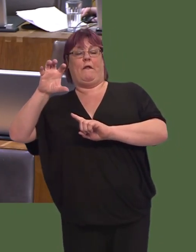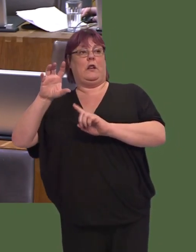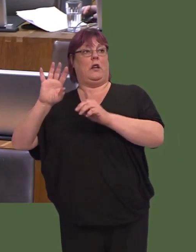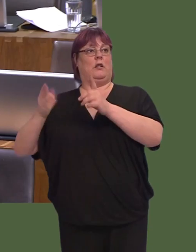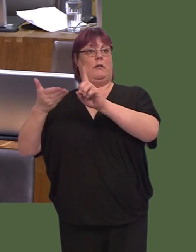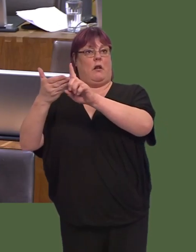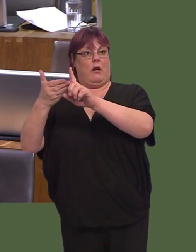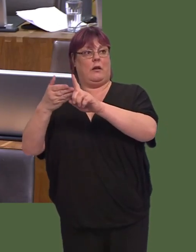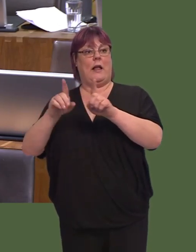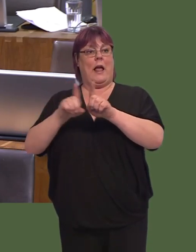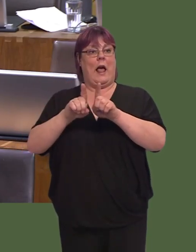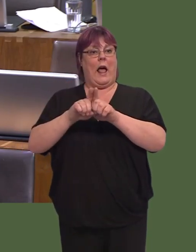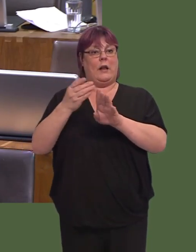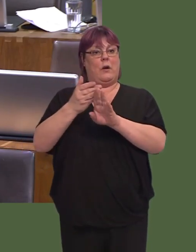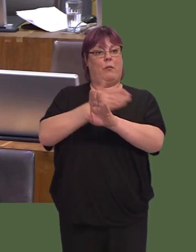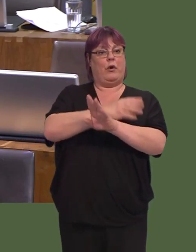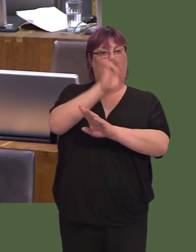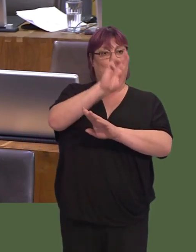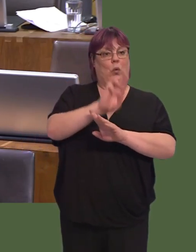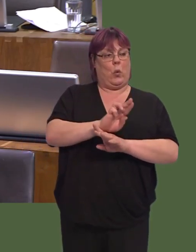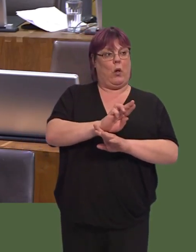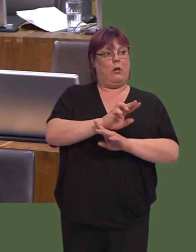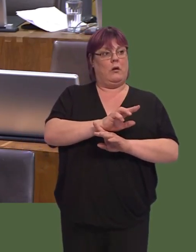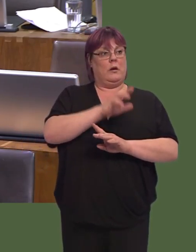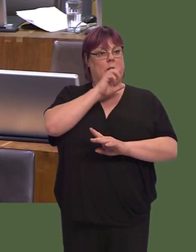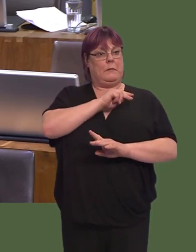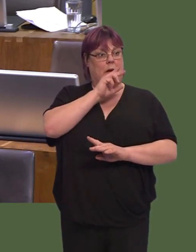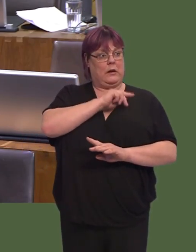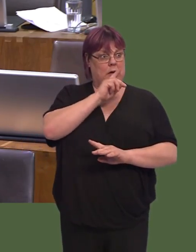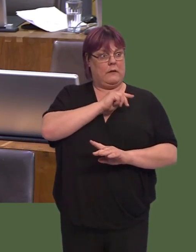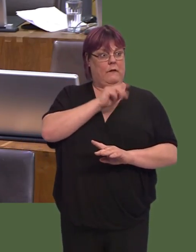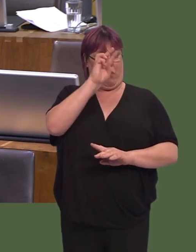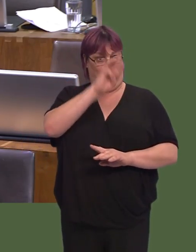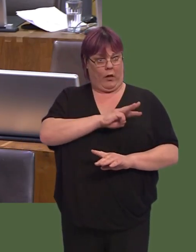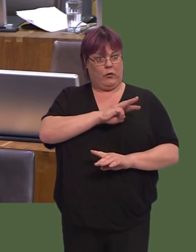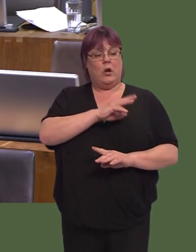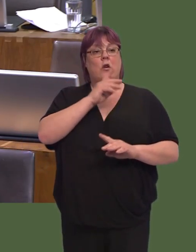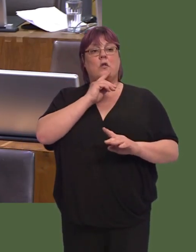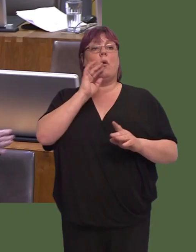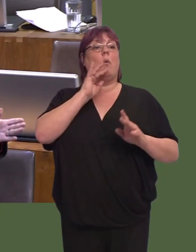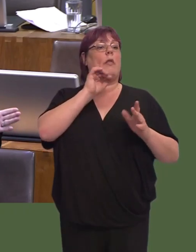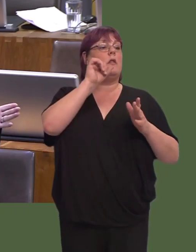preschool provision into account in order to plan more effectively for the transition between preschool and the primary phase.